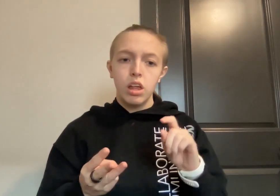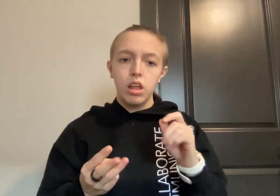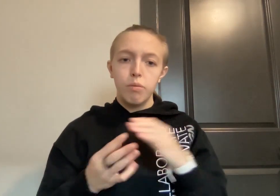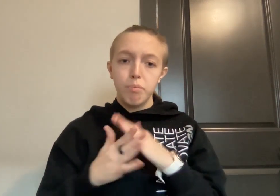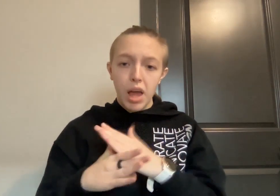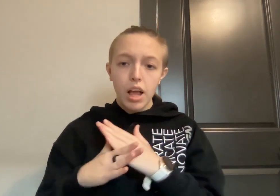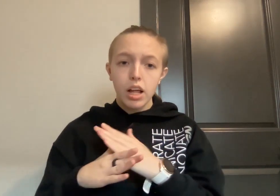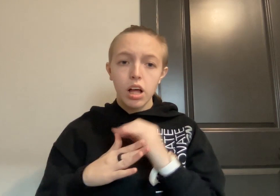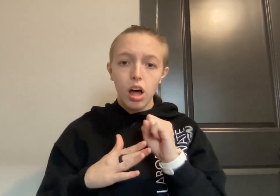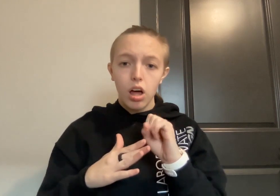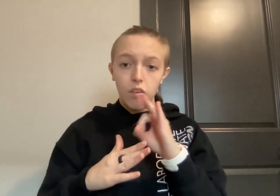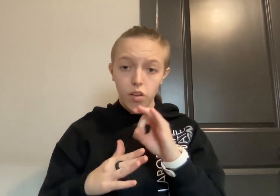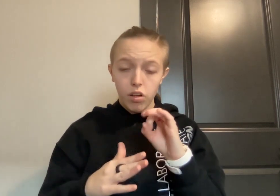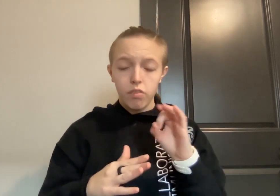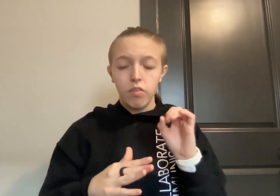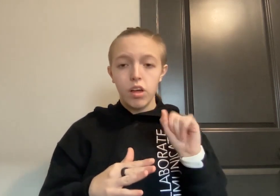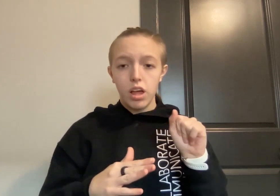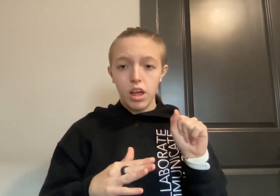The banning of ASL